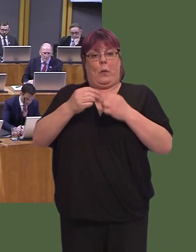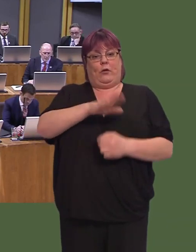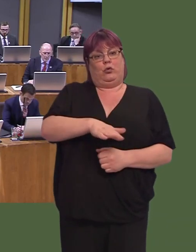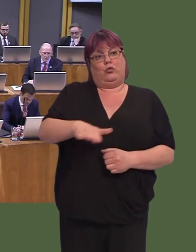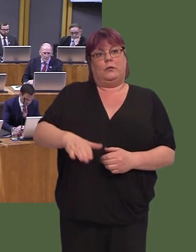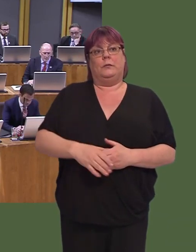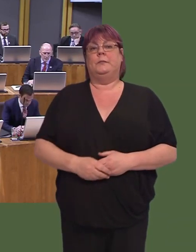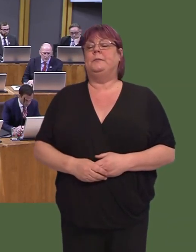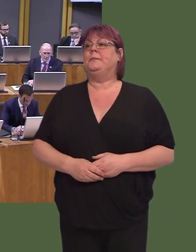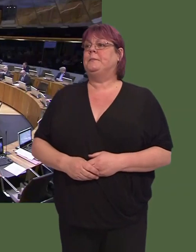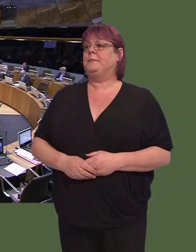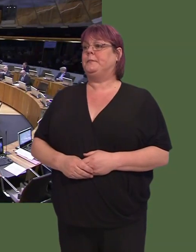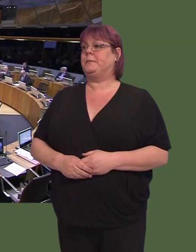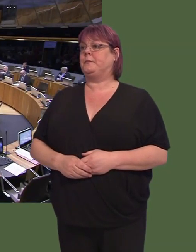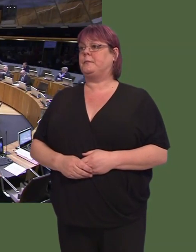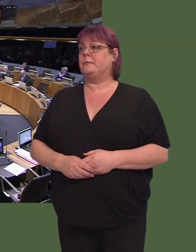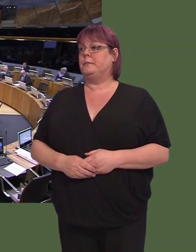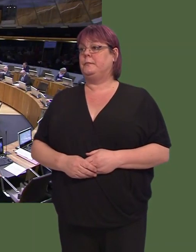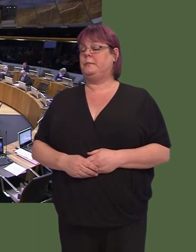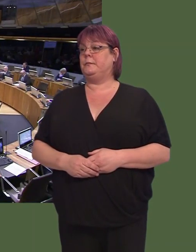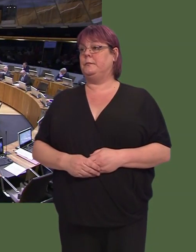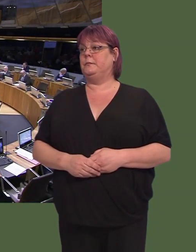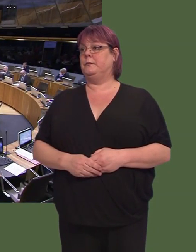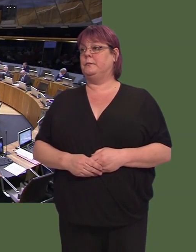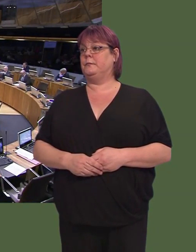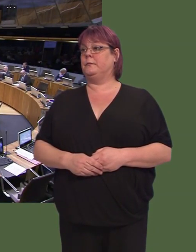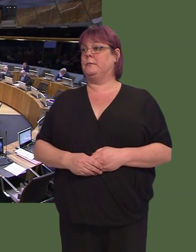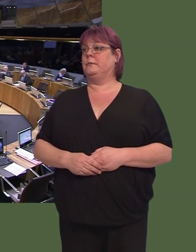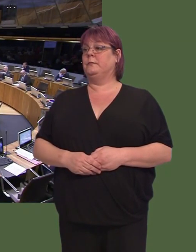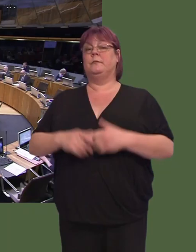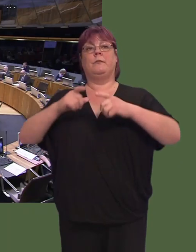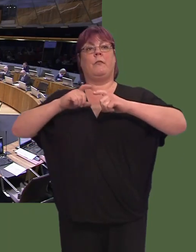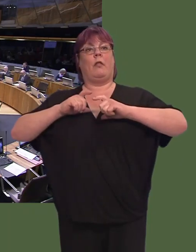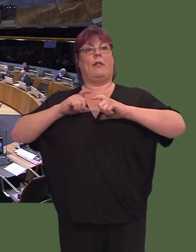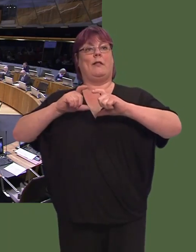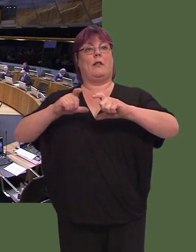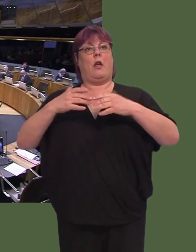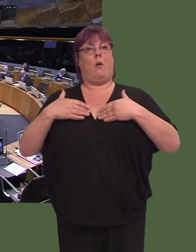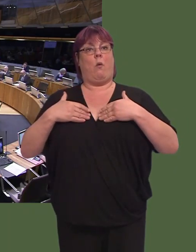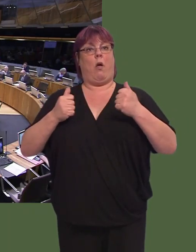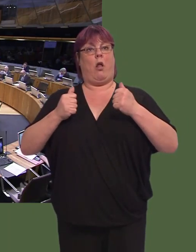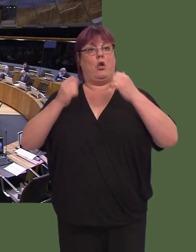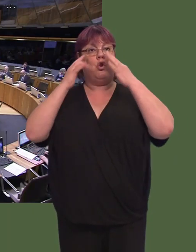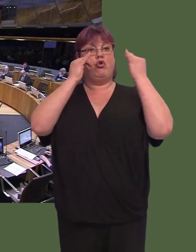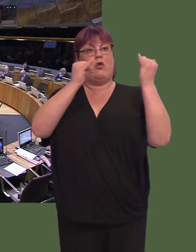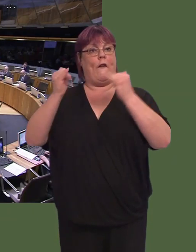Angela Burns AM: The stay well survey actually, I thought, showed a population that was very